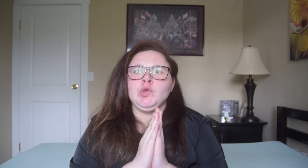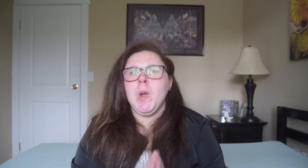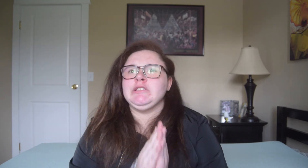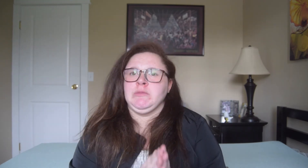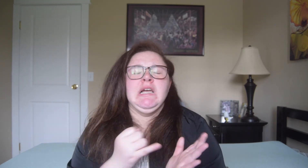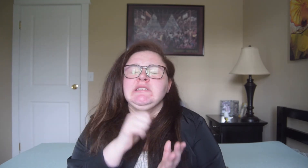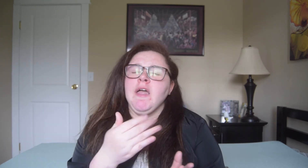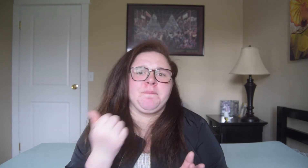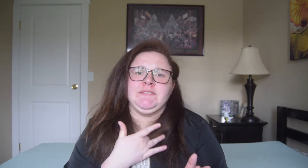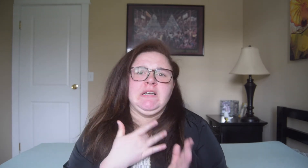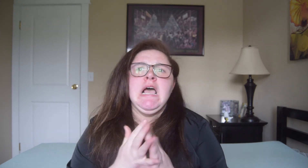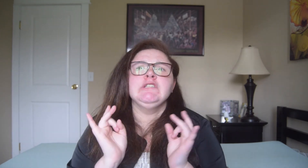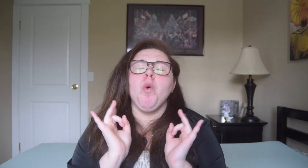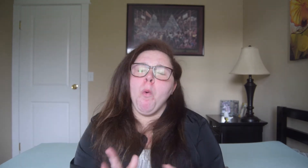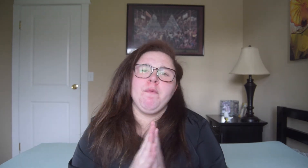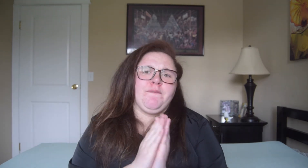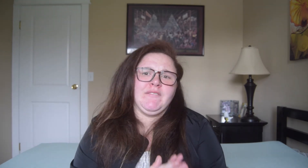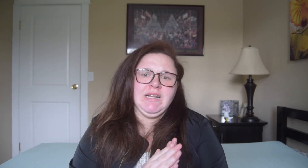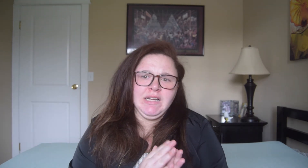Trust me, it's not the best feeling. It's horrible